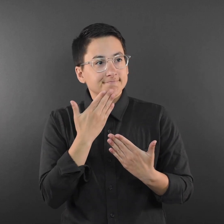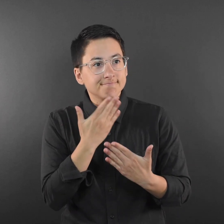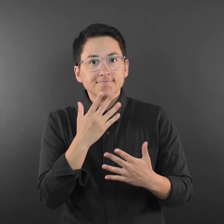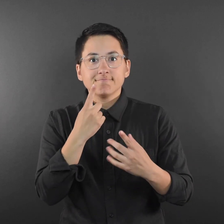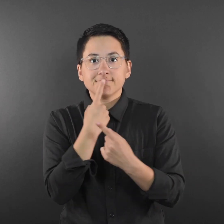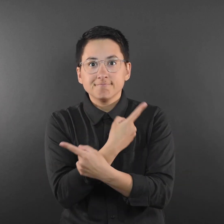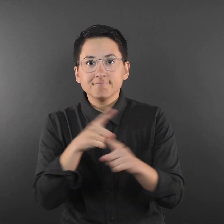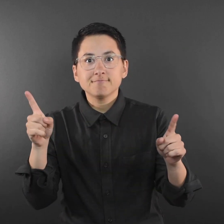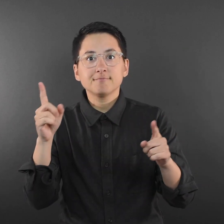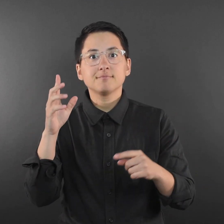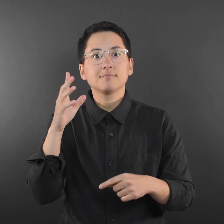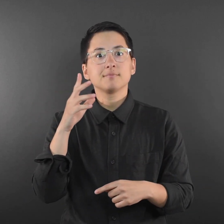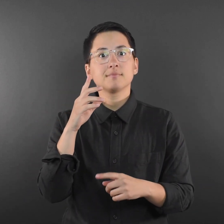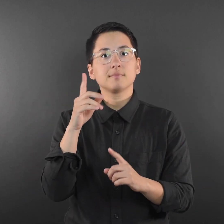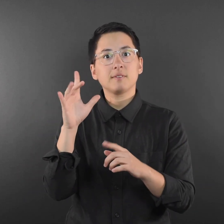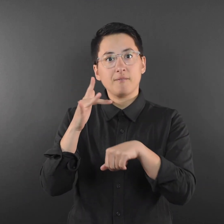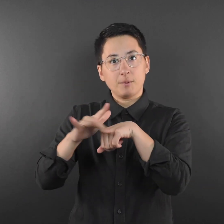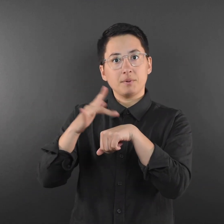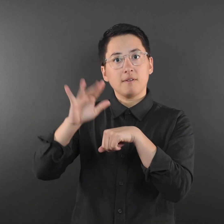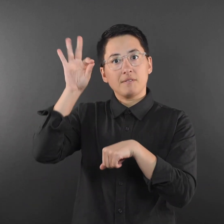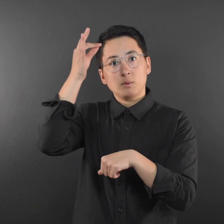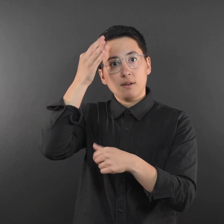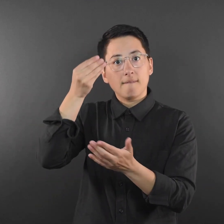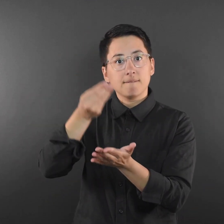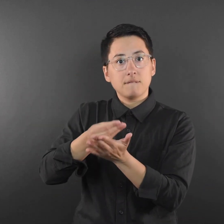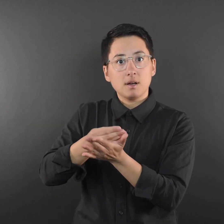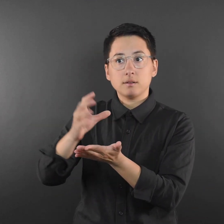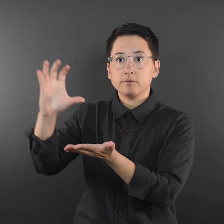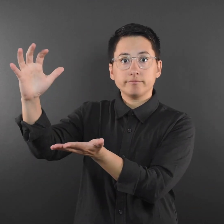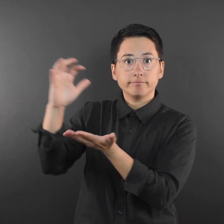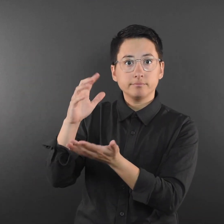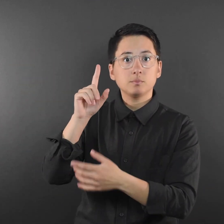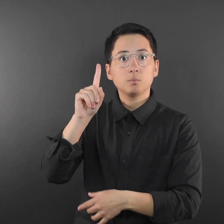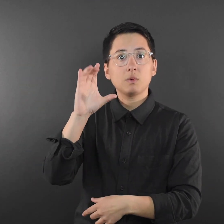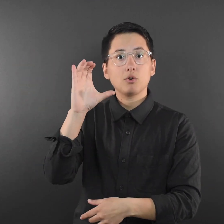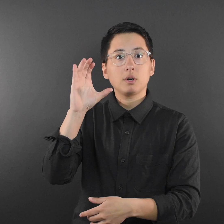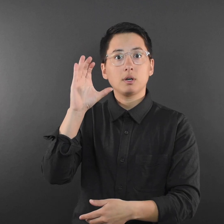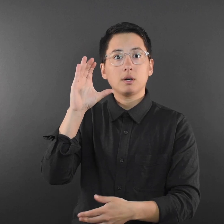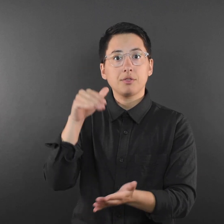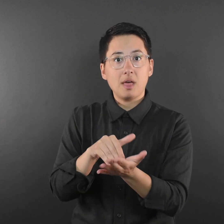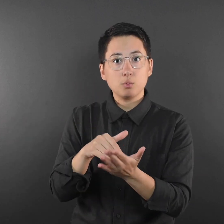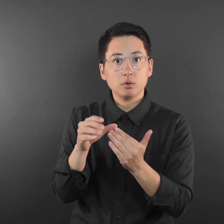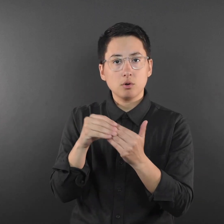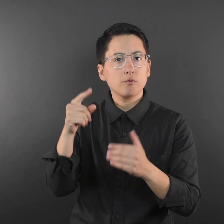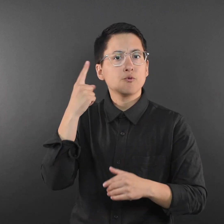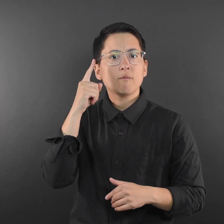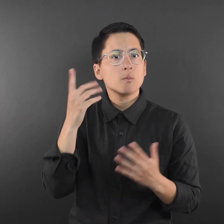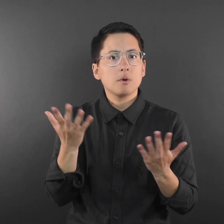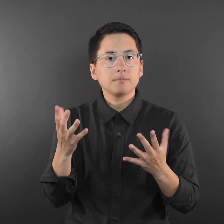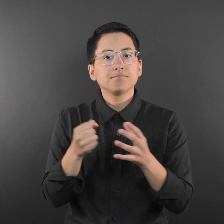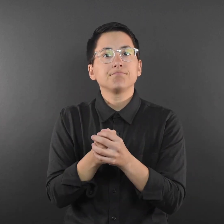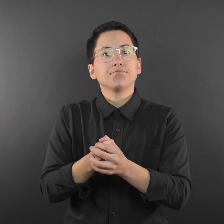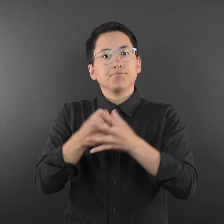the availability of a total of $100,000 in federal funds to expand and strengthen